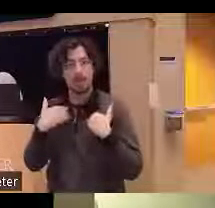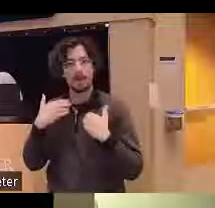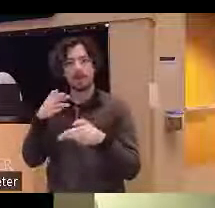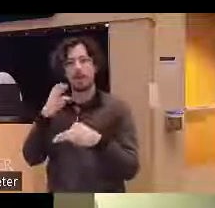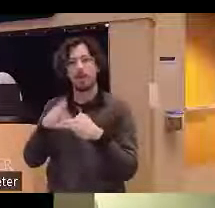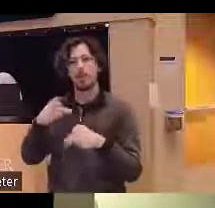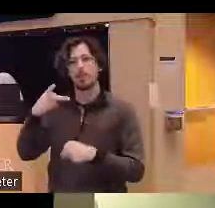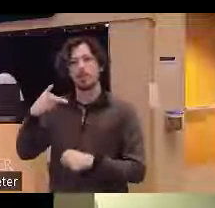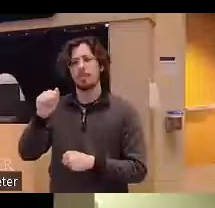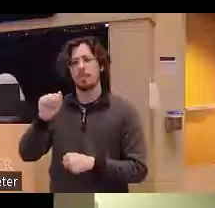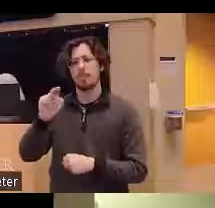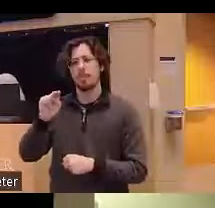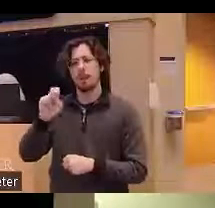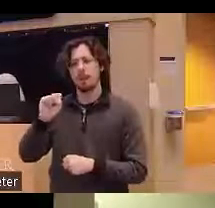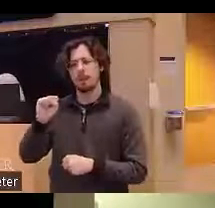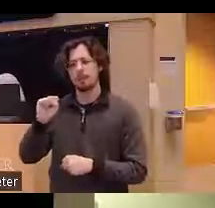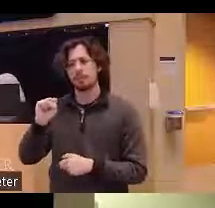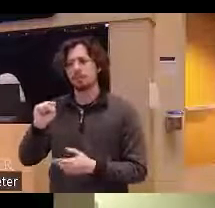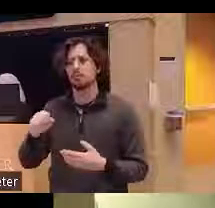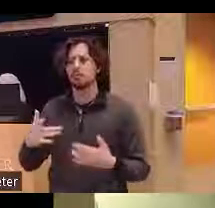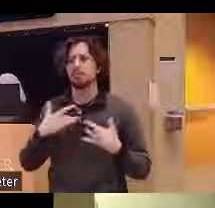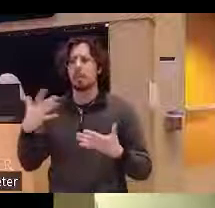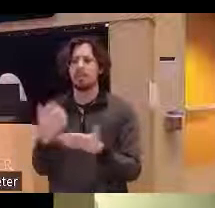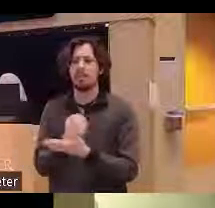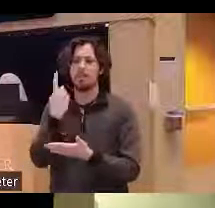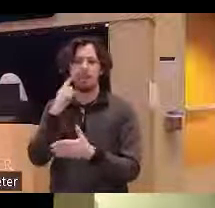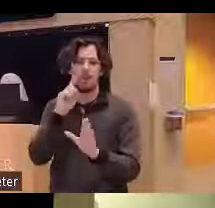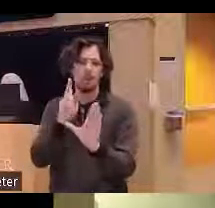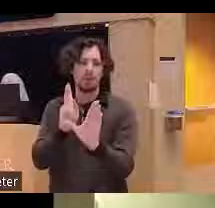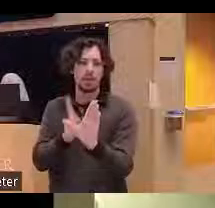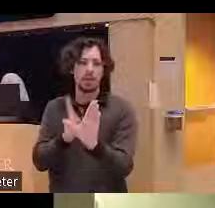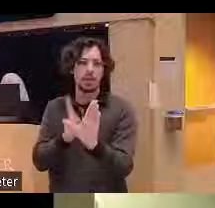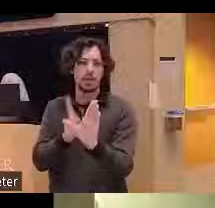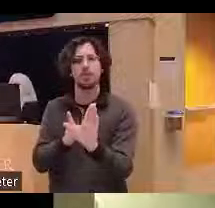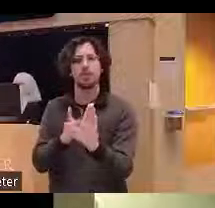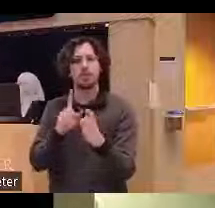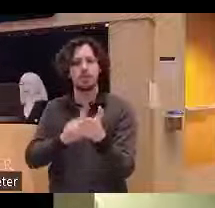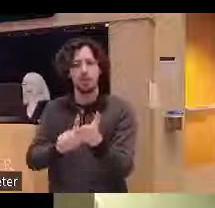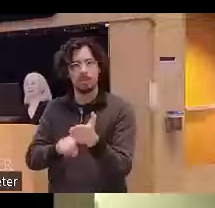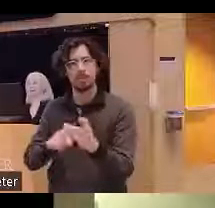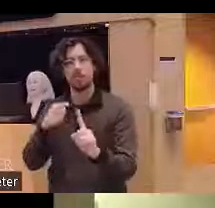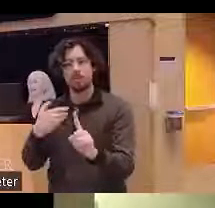which is widely used in psychiatric research well there's a five Factor version of the pans